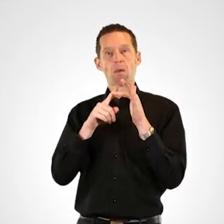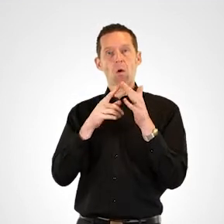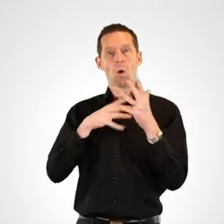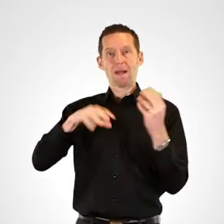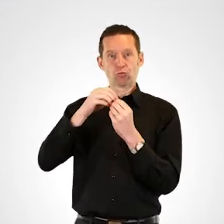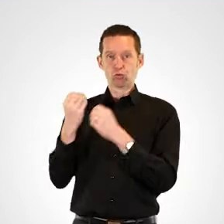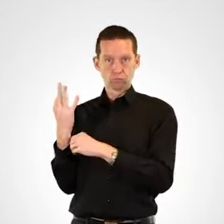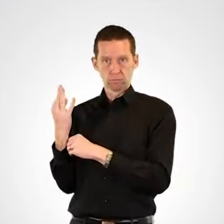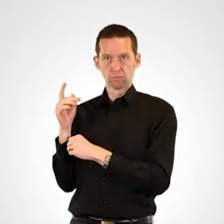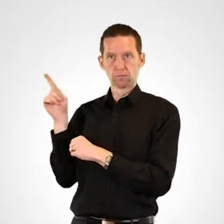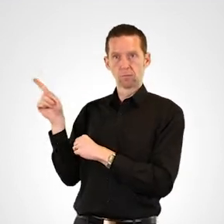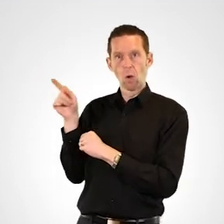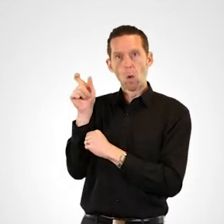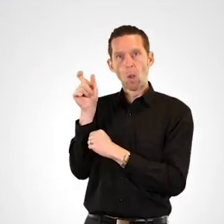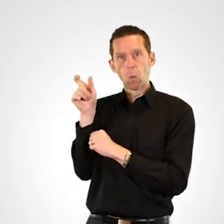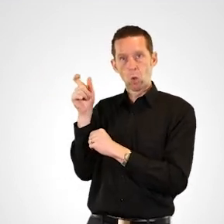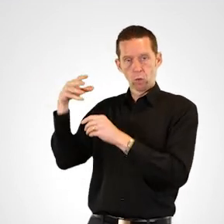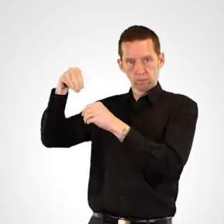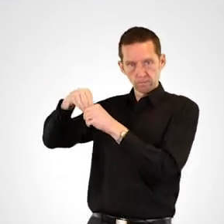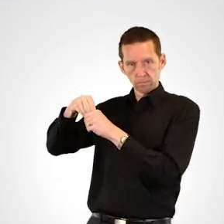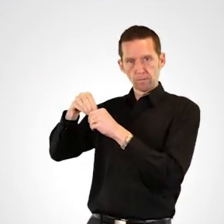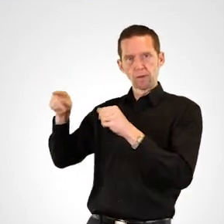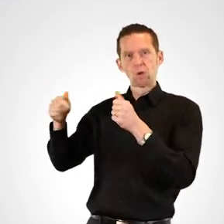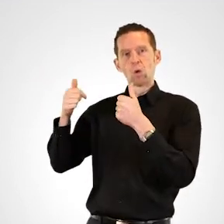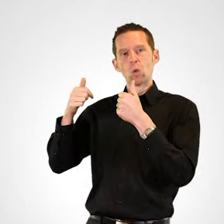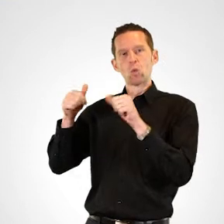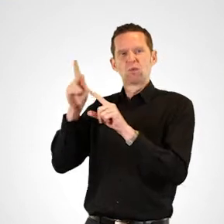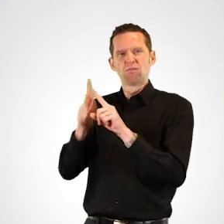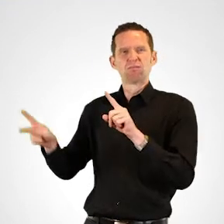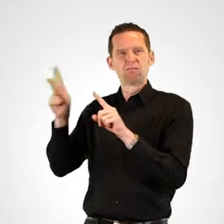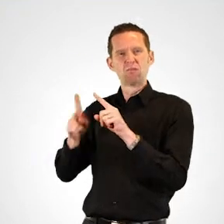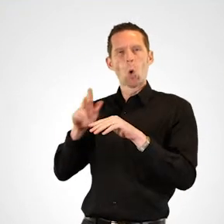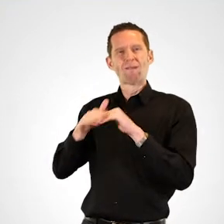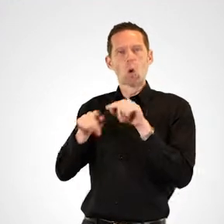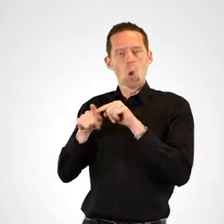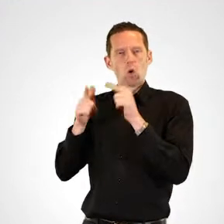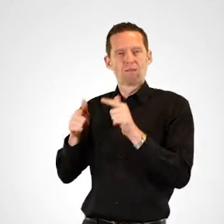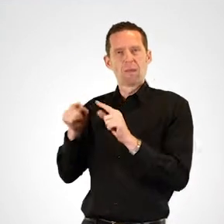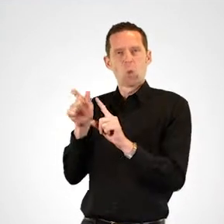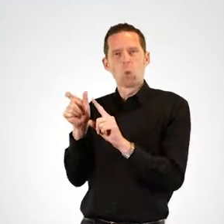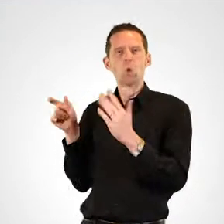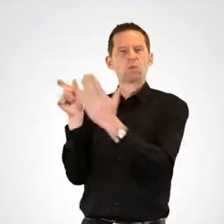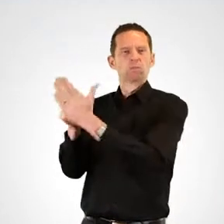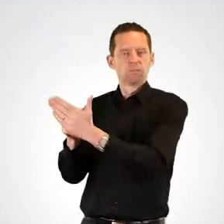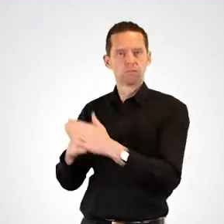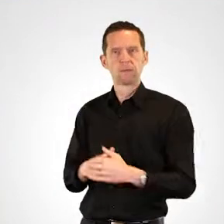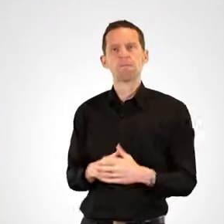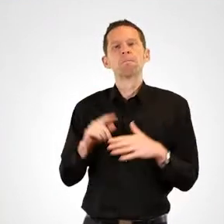And you will see the word "is" tucked in there, that she's using an over-learned word. The point that we want to make here, again,